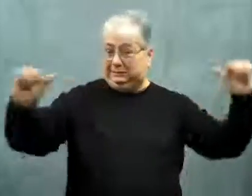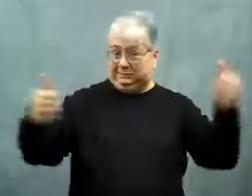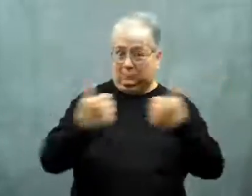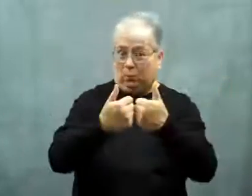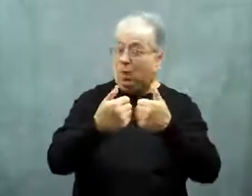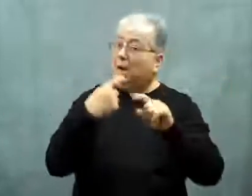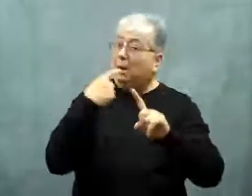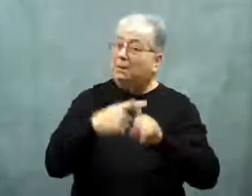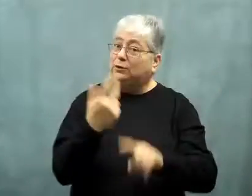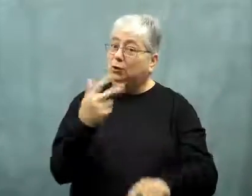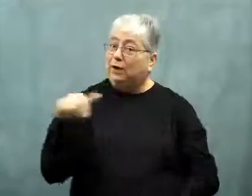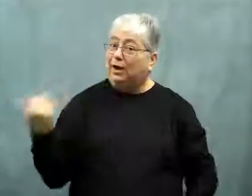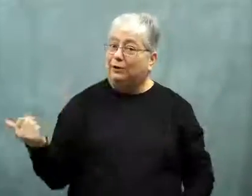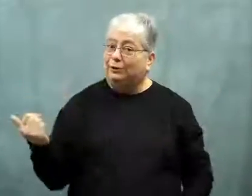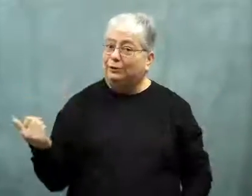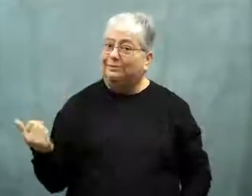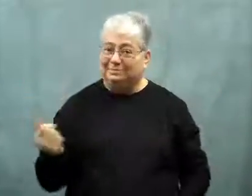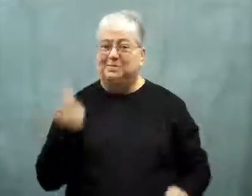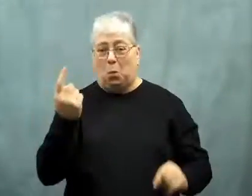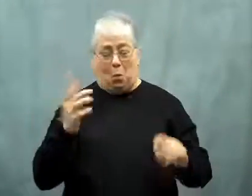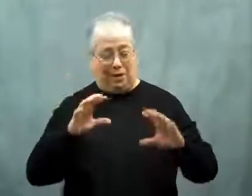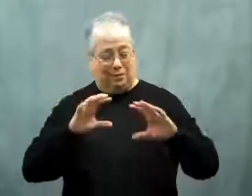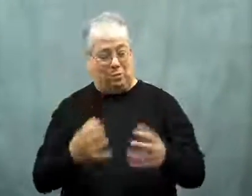There are three other candidates besides these two.